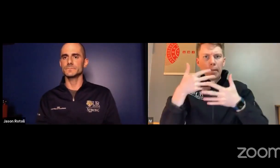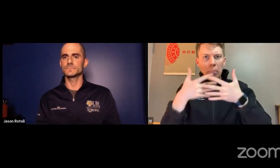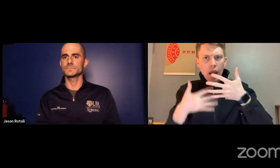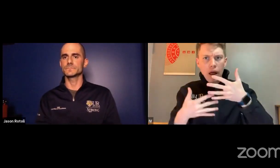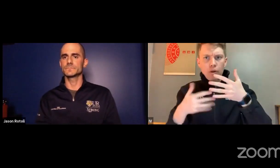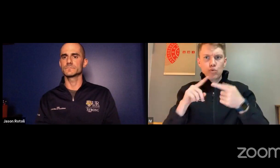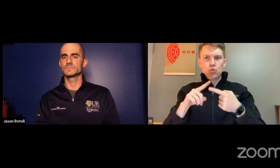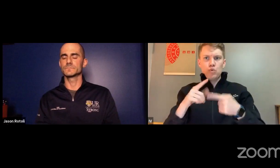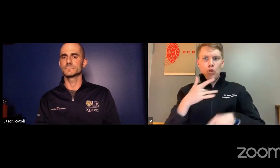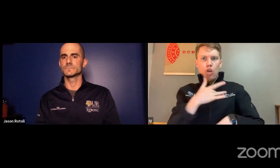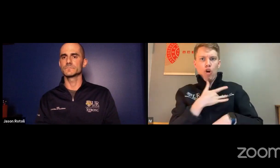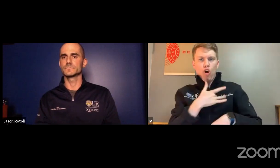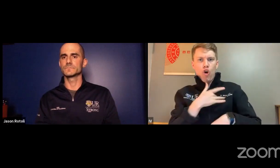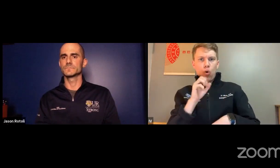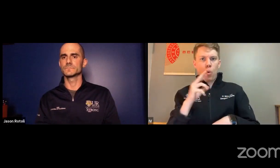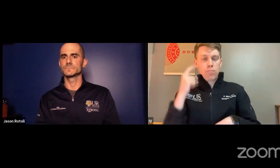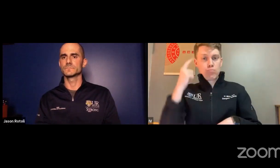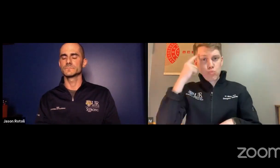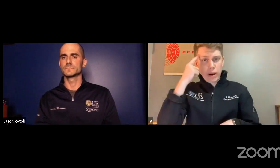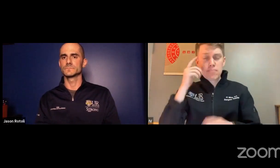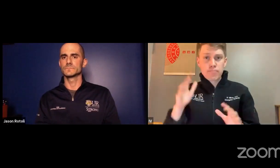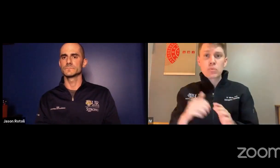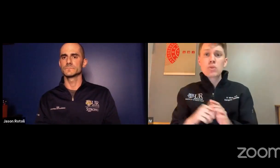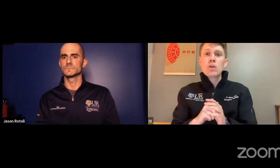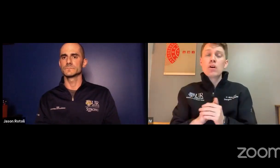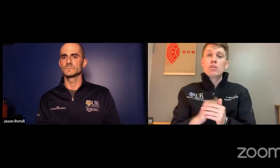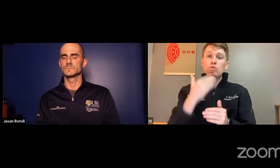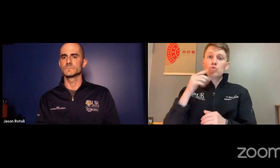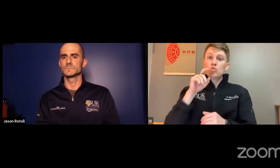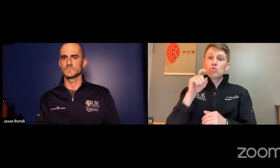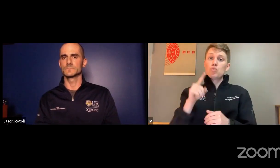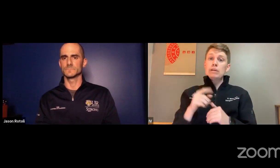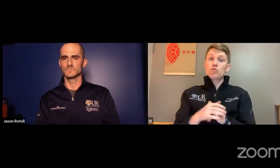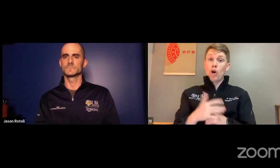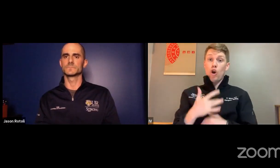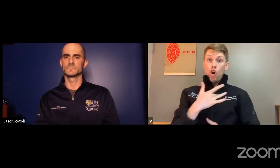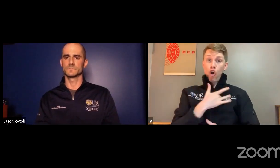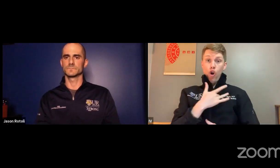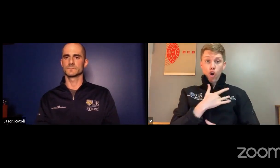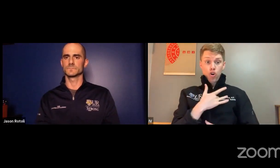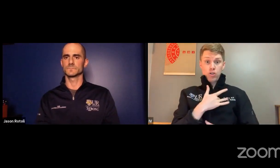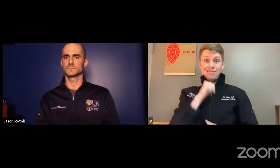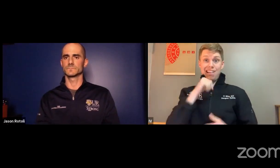attack. You talked about the pain, but how do we know? Jason, would you like to expand